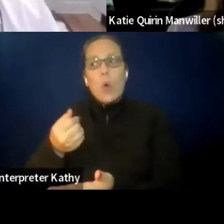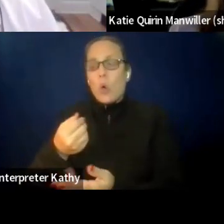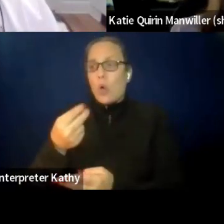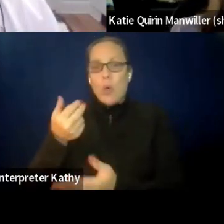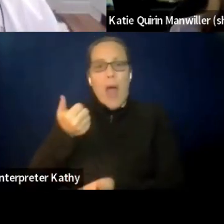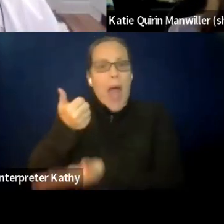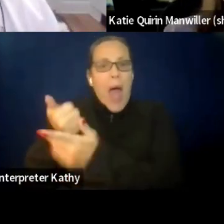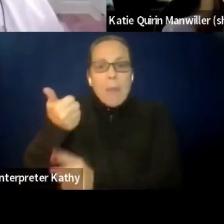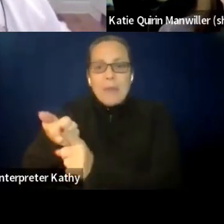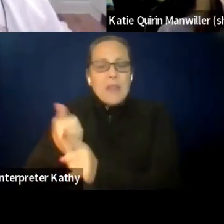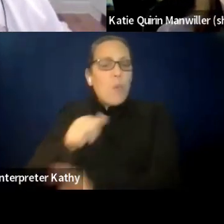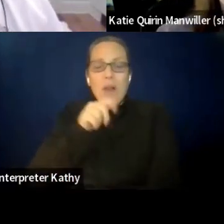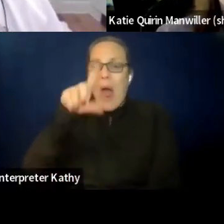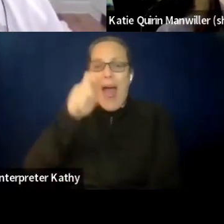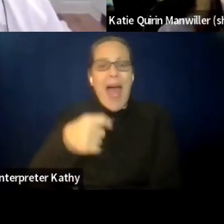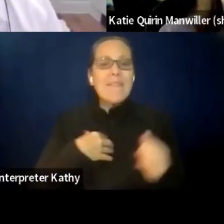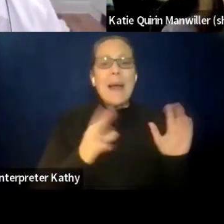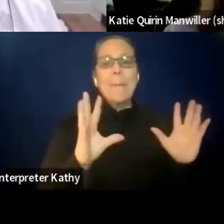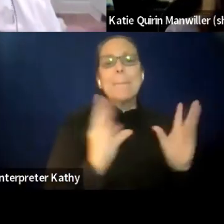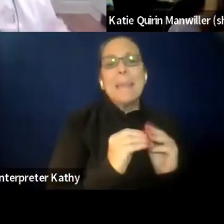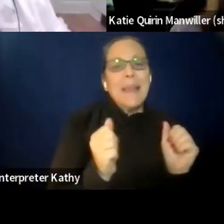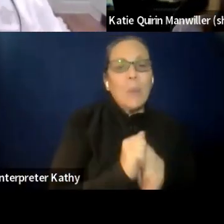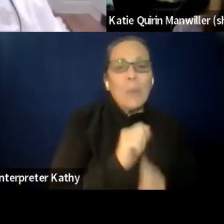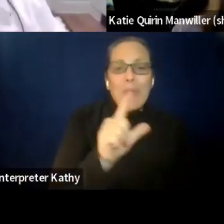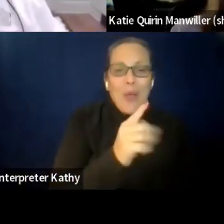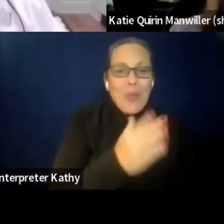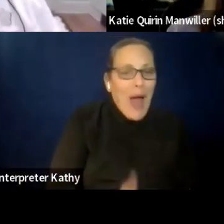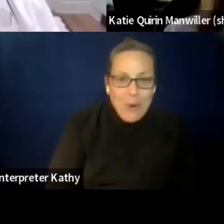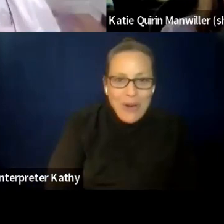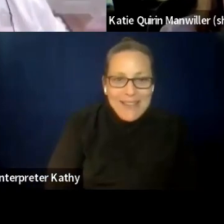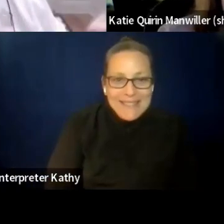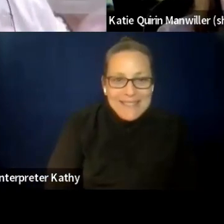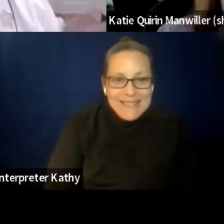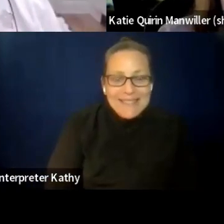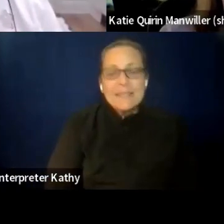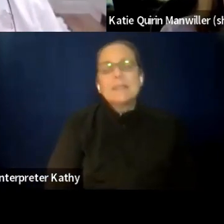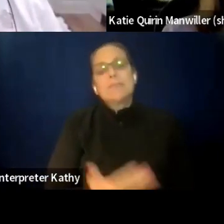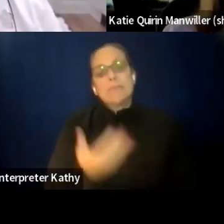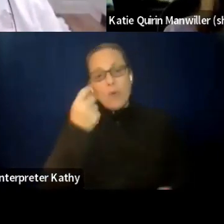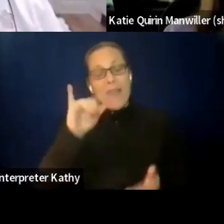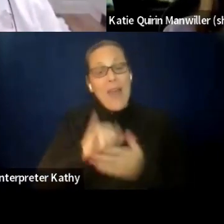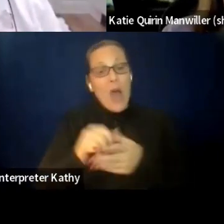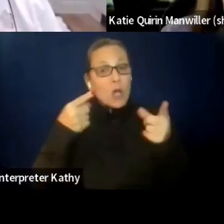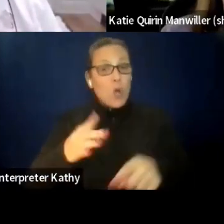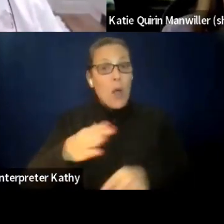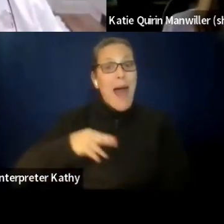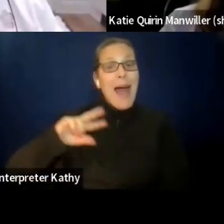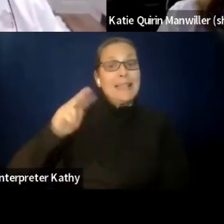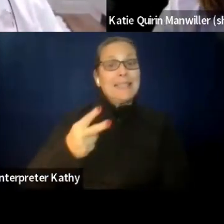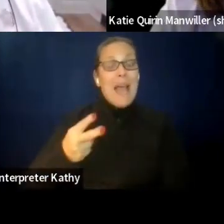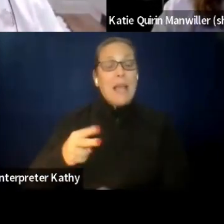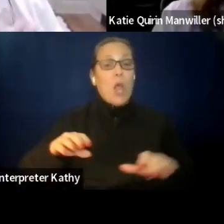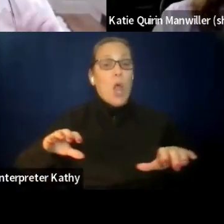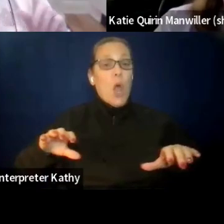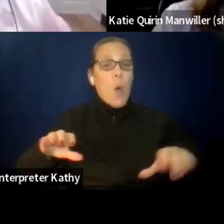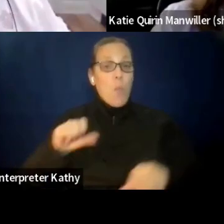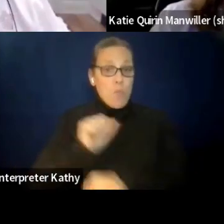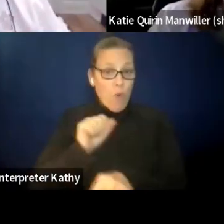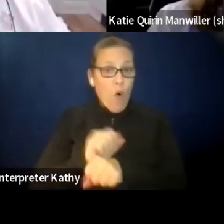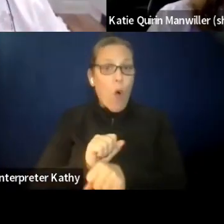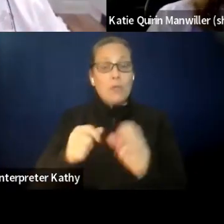object, et cetera, that, in fact, allows learners to help themselves without a meeting with the librarian.